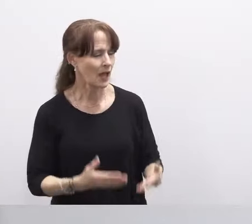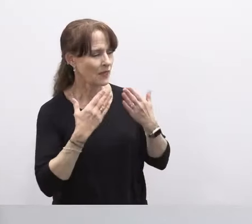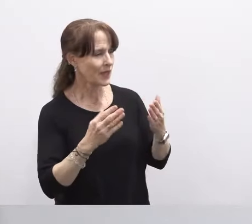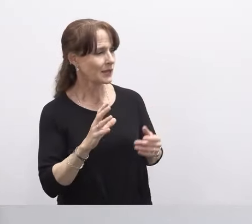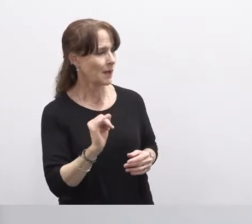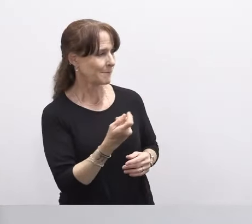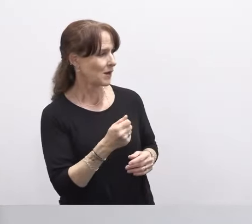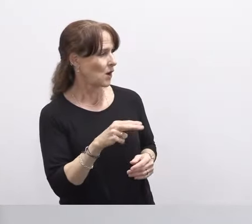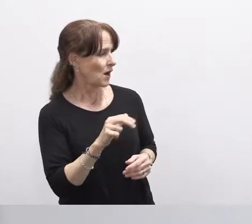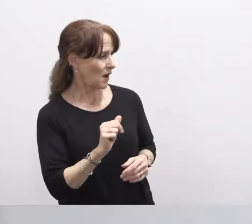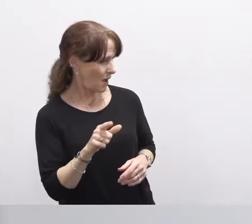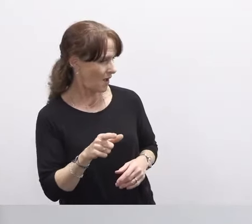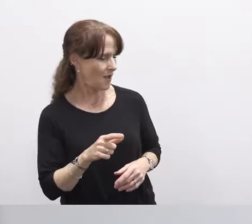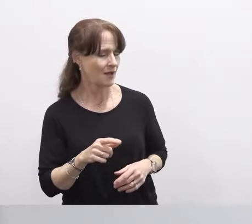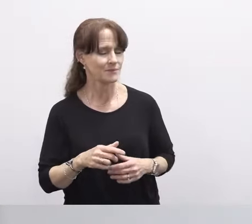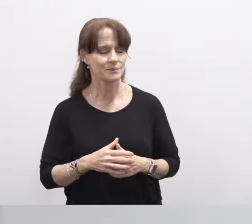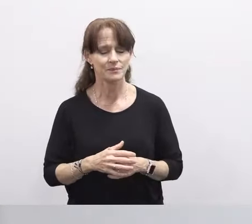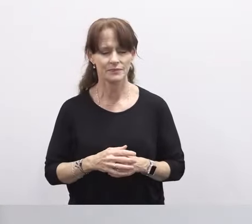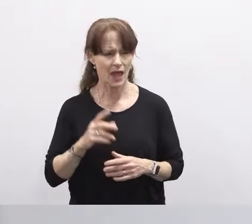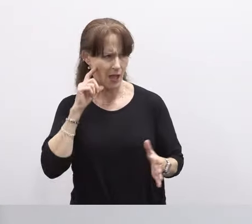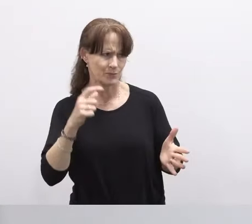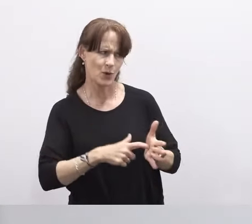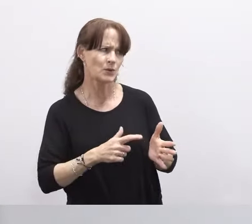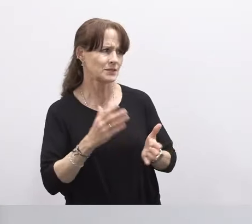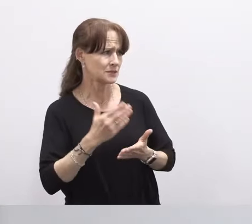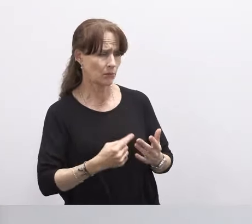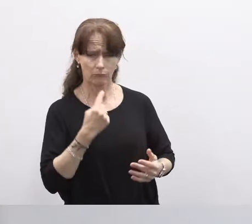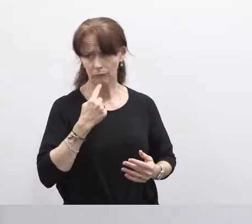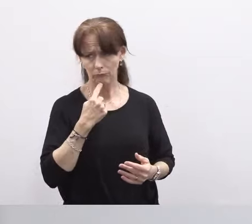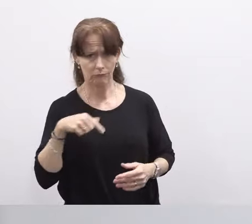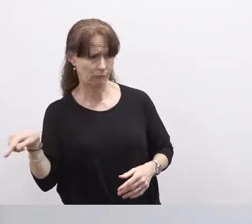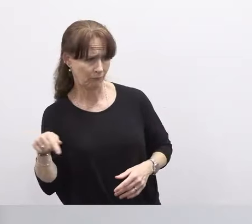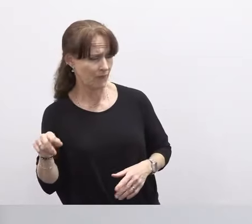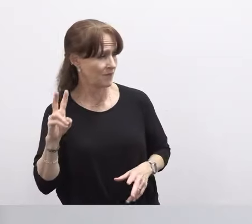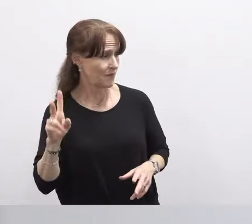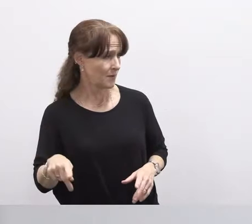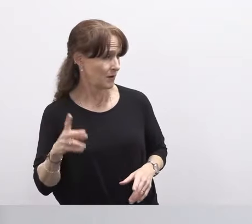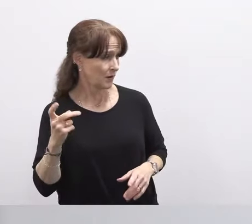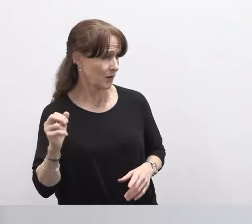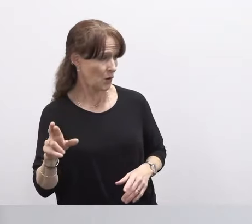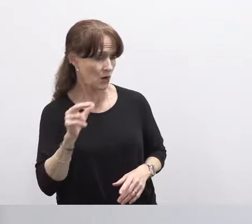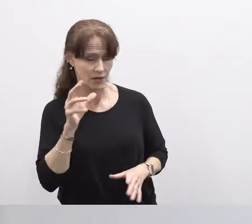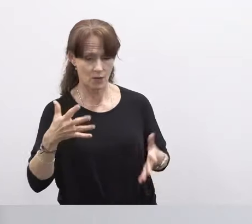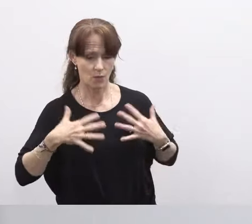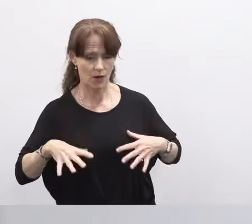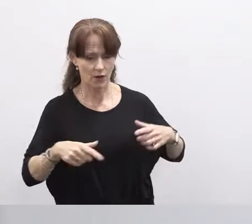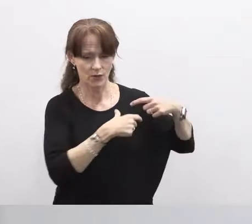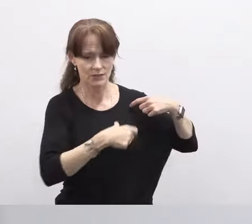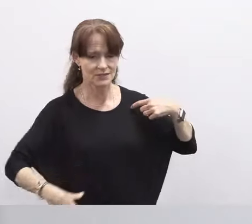I think I'm noticing some disappointment here that Vice President Kerr didn't wear her sash and crown, Yes.